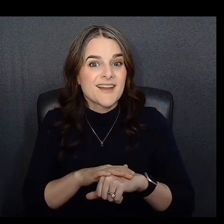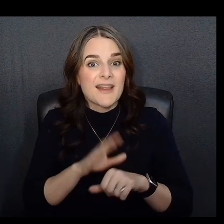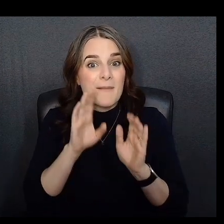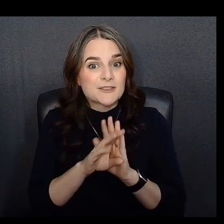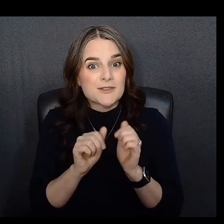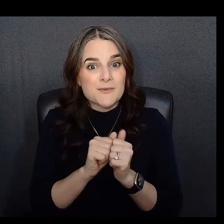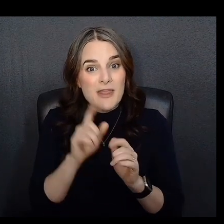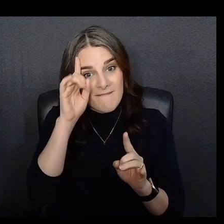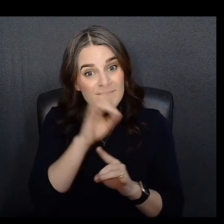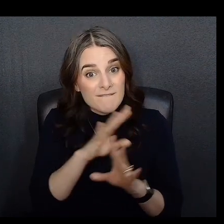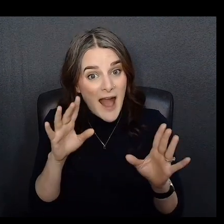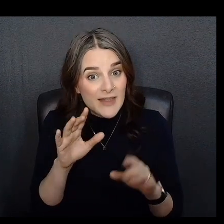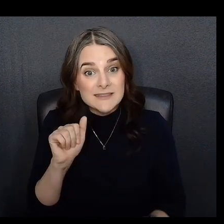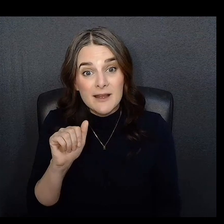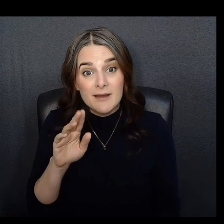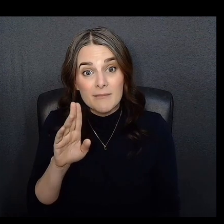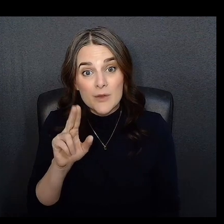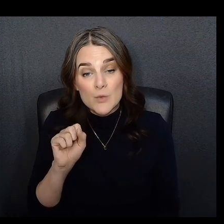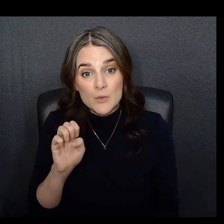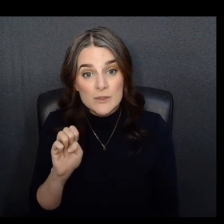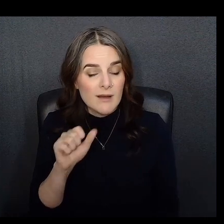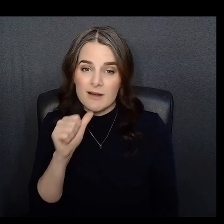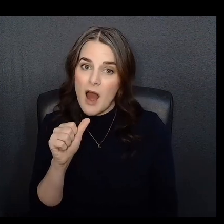I will say, are not explicitly graphic